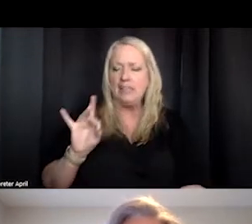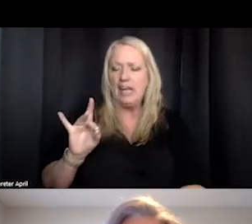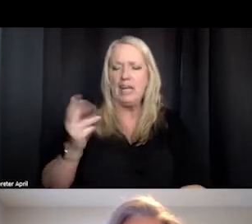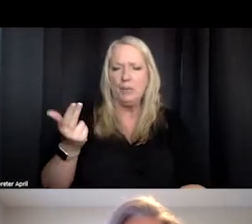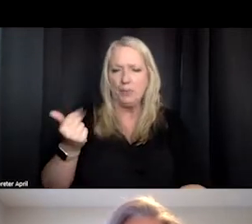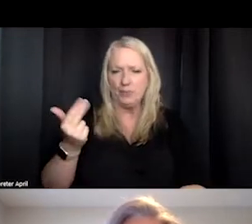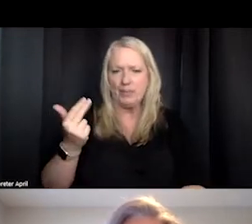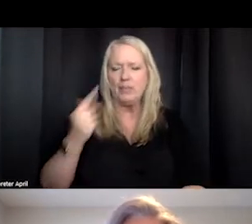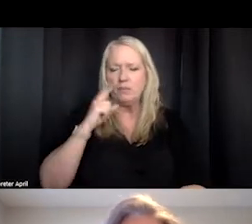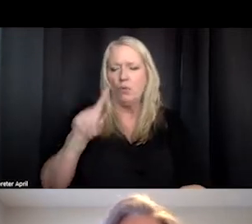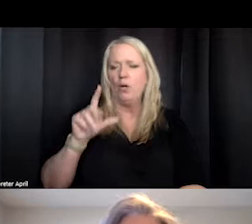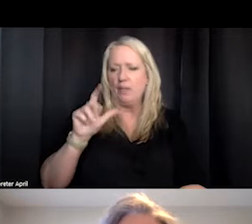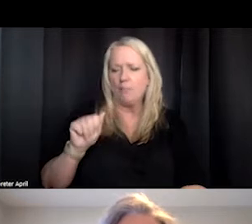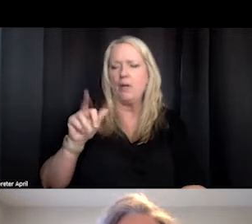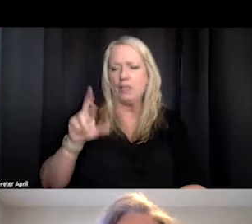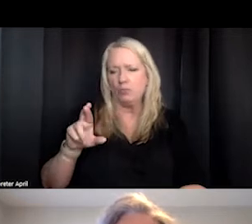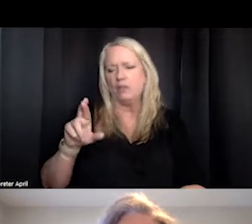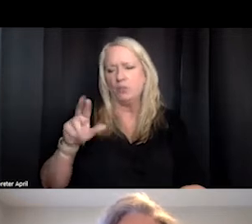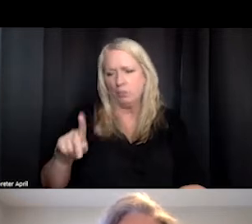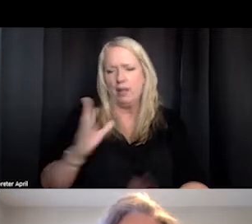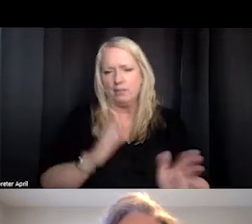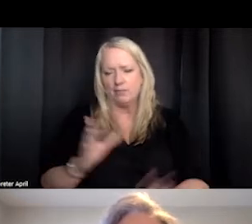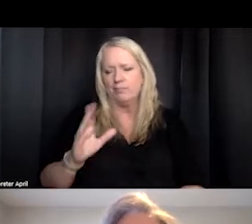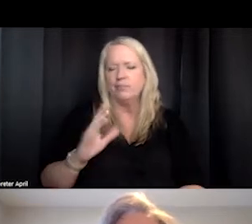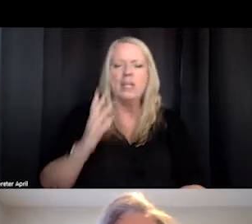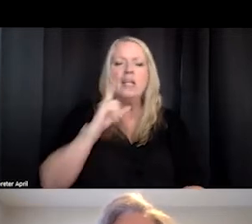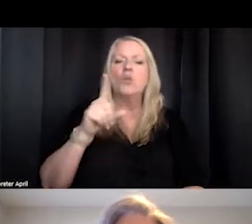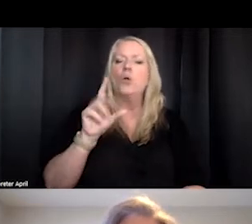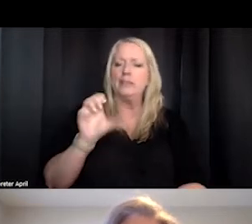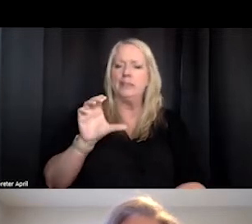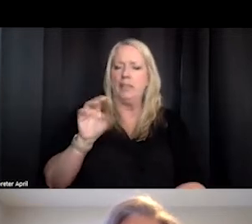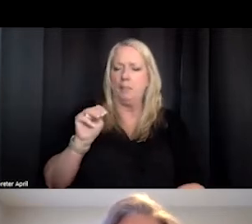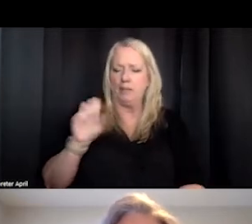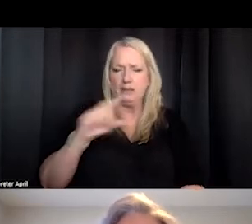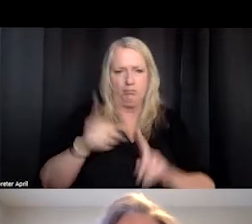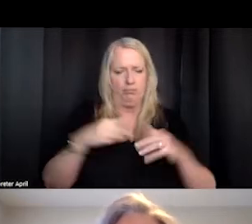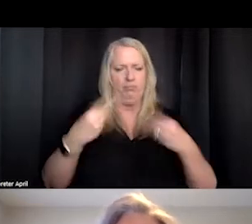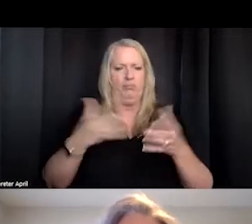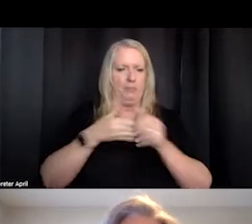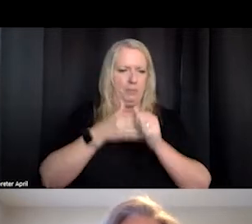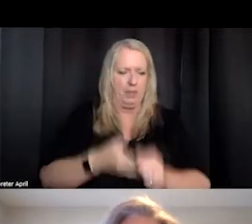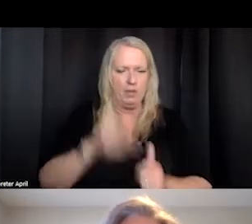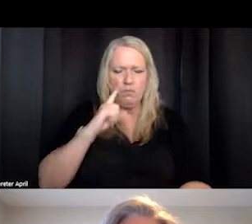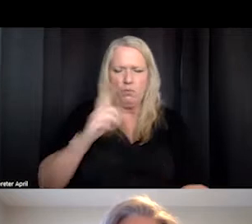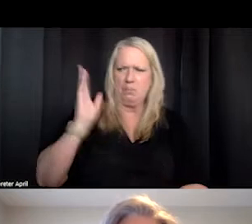THE AMERICAN RESCUE PLAN ACT. CMS ISSUED GUIDANCE ON THIS PROVISION IN DECEMBER, 2021.